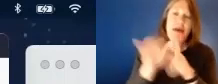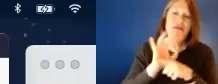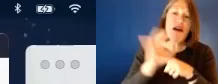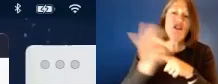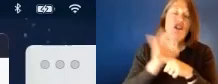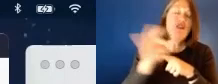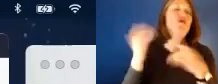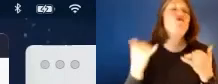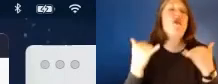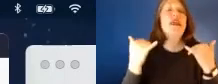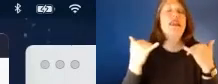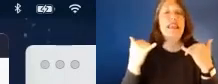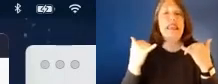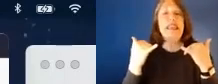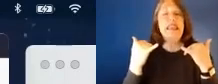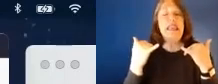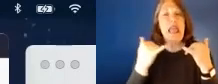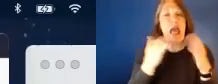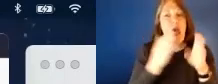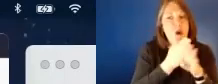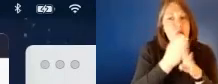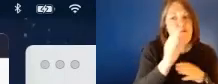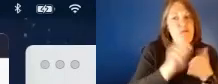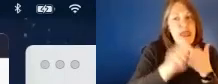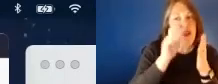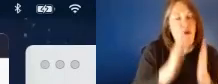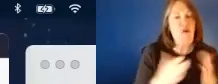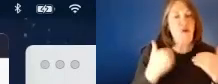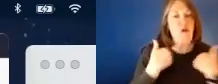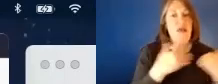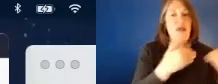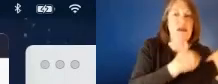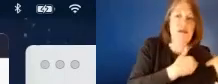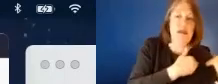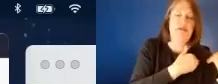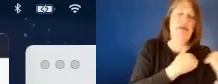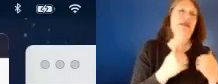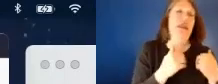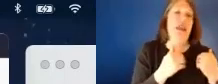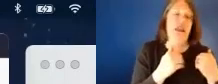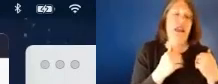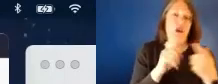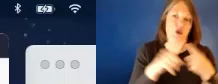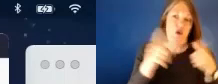now the main author has the responsibility of managing access.